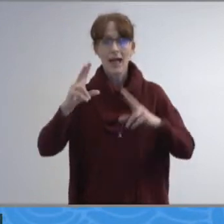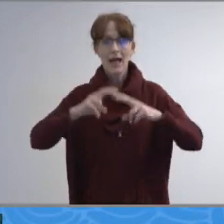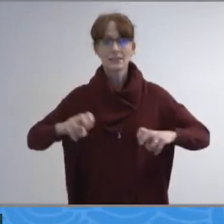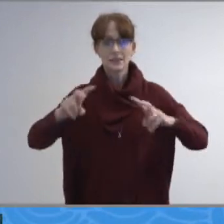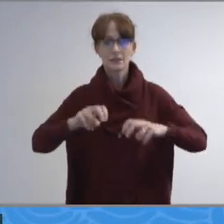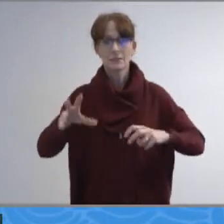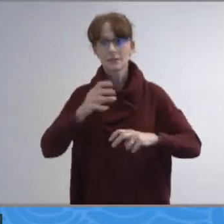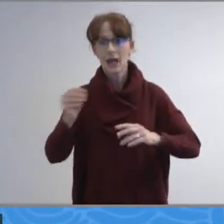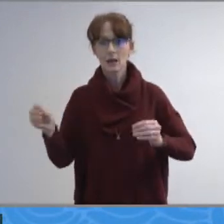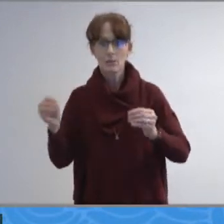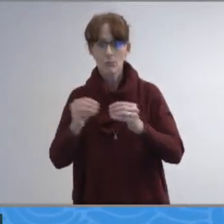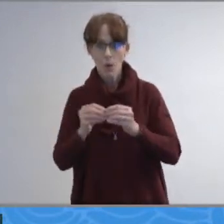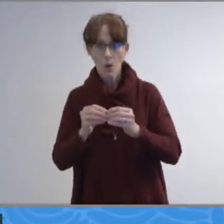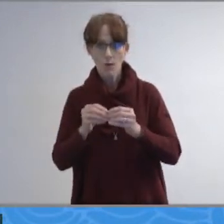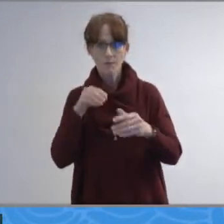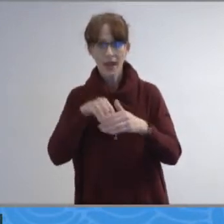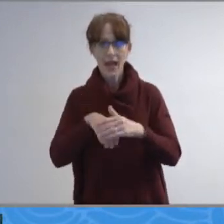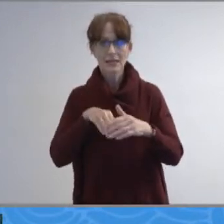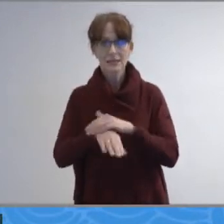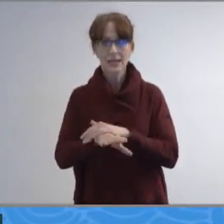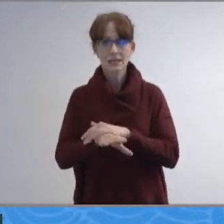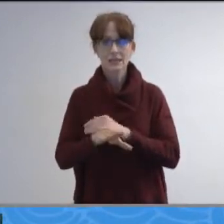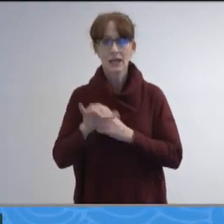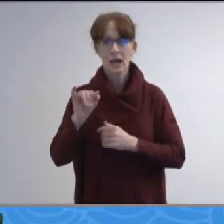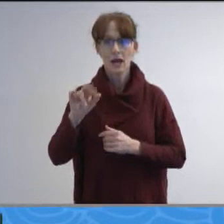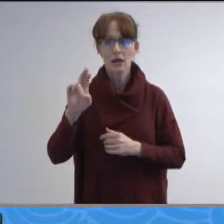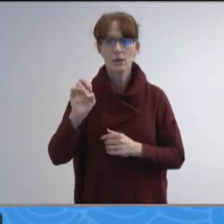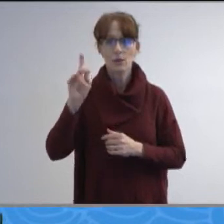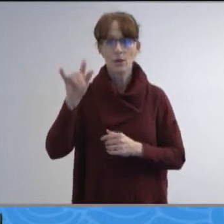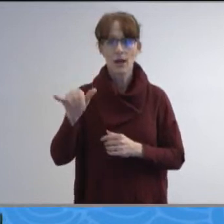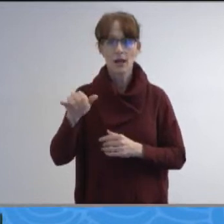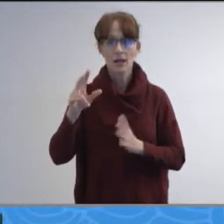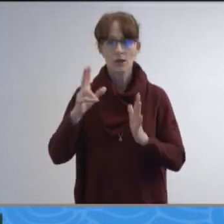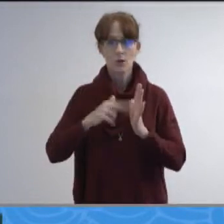and you will have access to the i-Ready reading